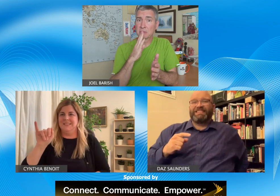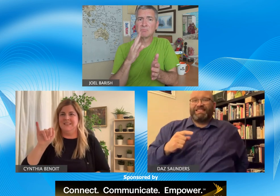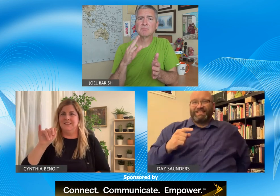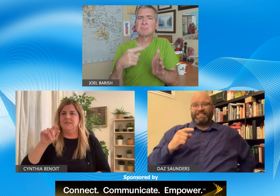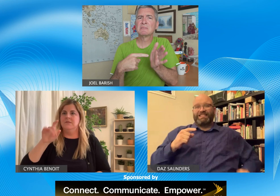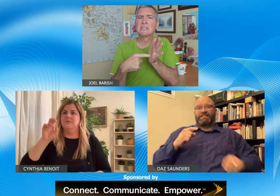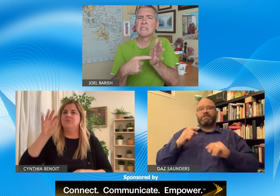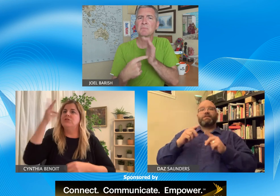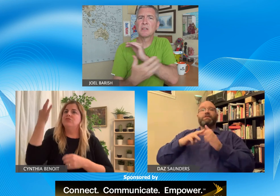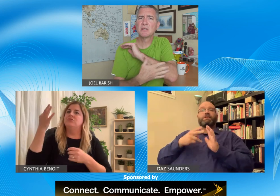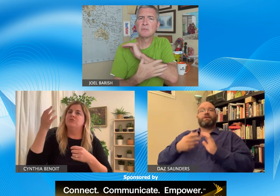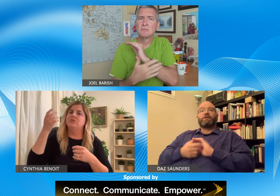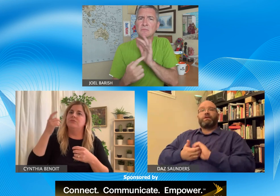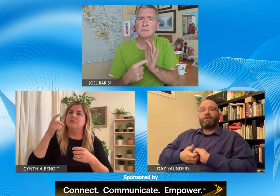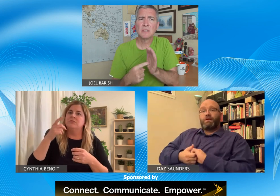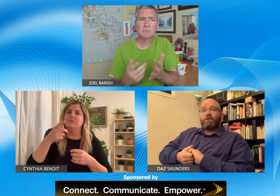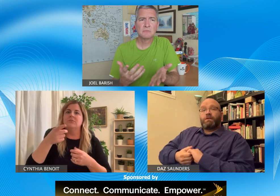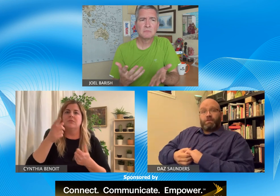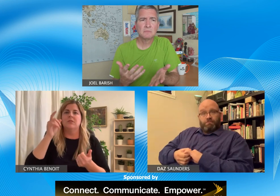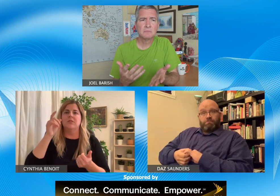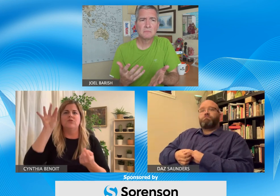What do you mean by francophone? Can you give a few examples of which countries you refer to?